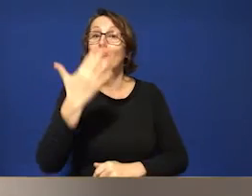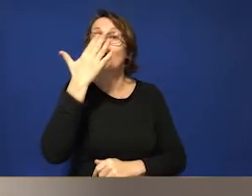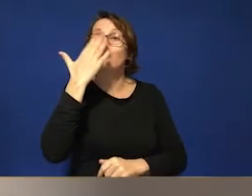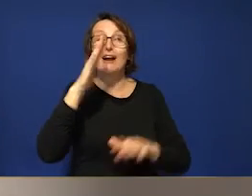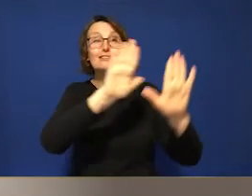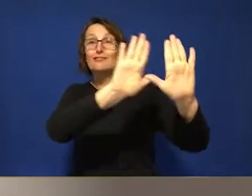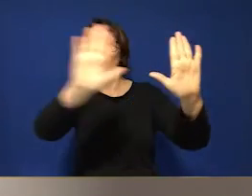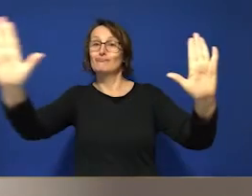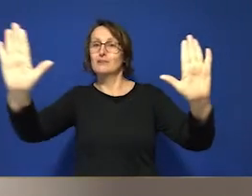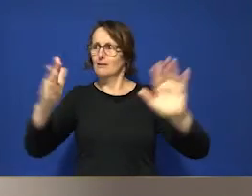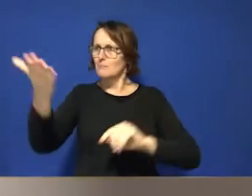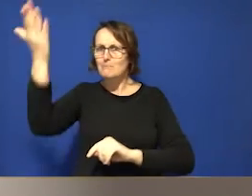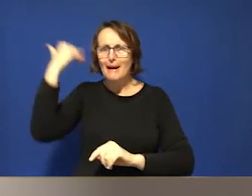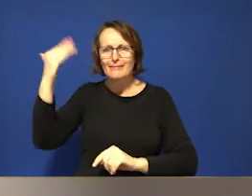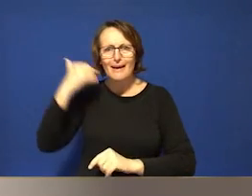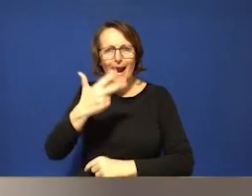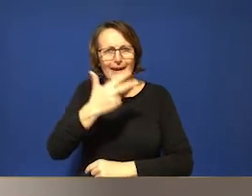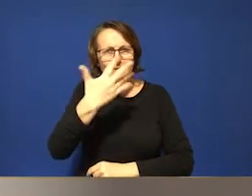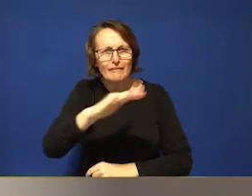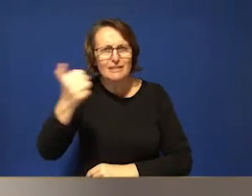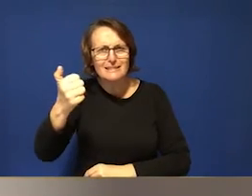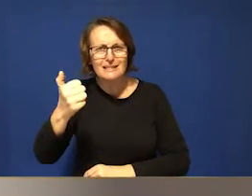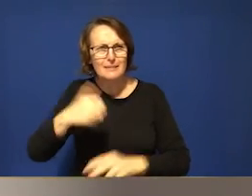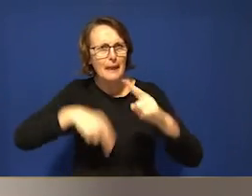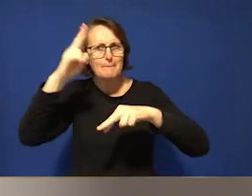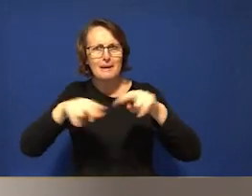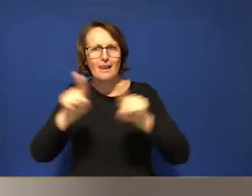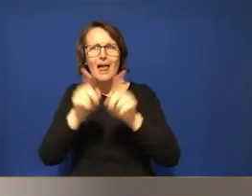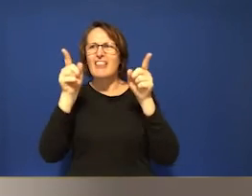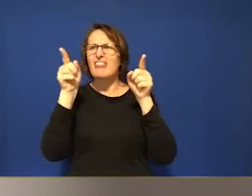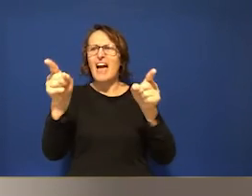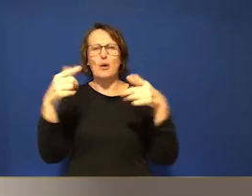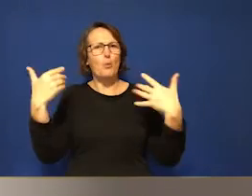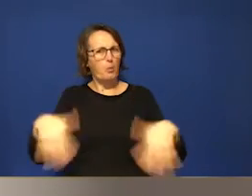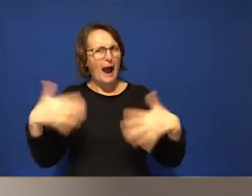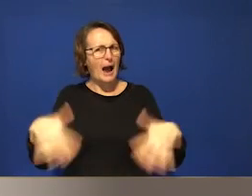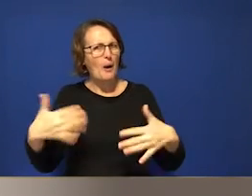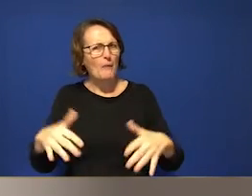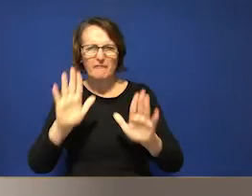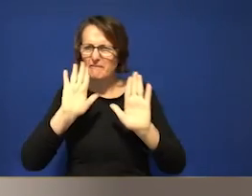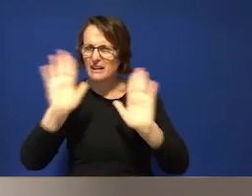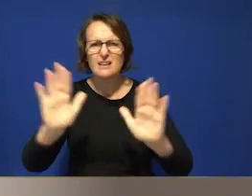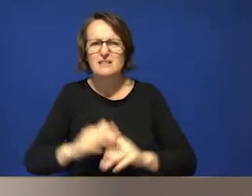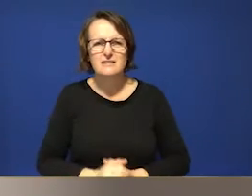in that capacity to build a building of that kind of guts to me is just like, it's fantastic. It says the things that it needs to